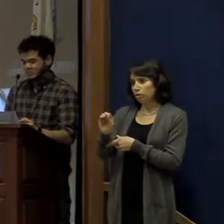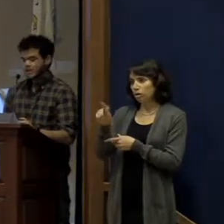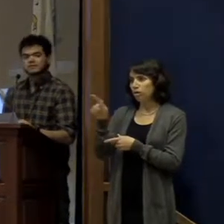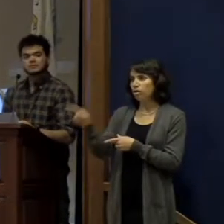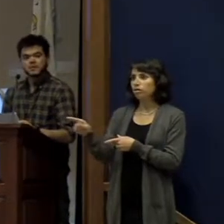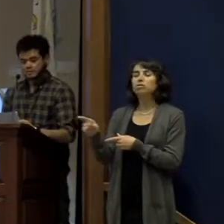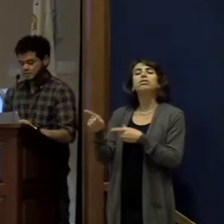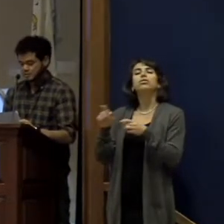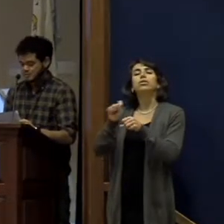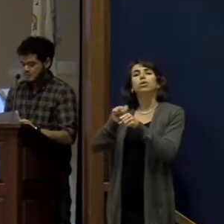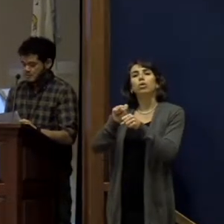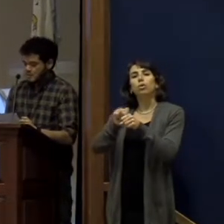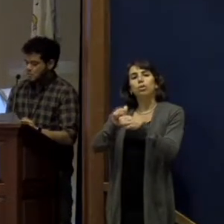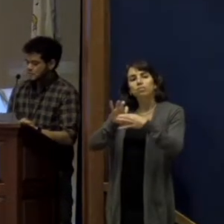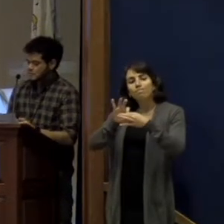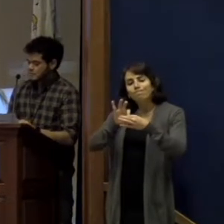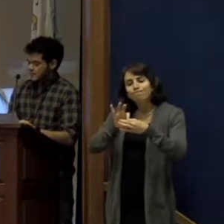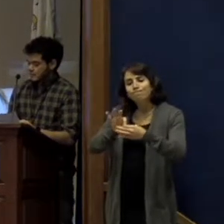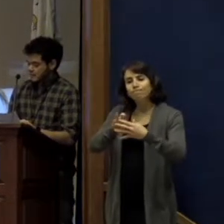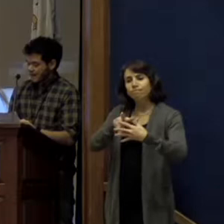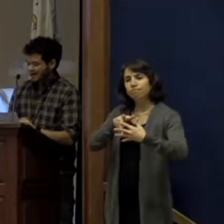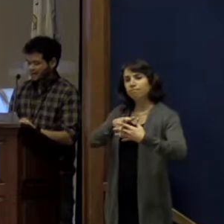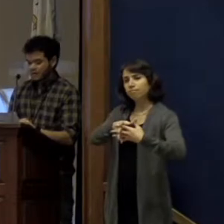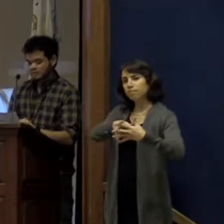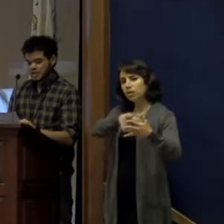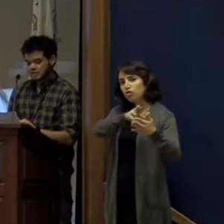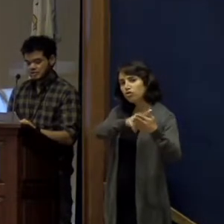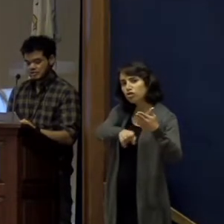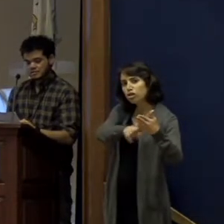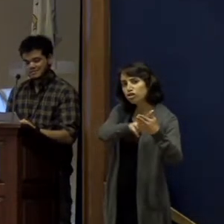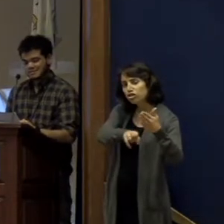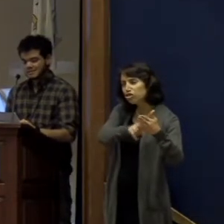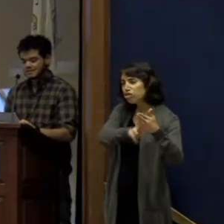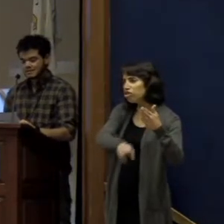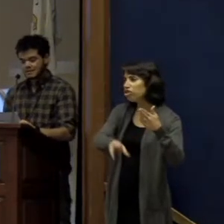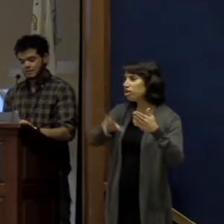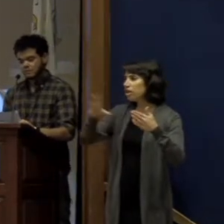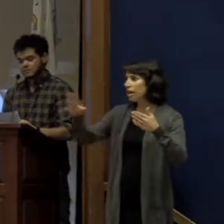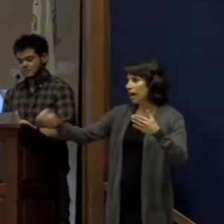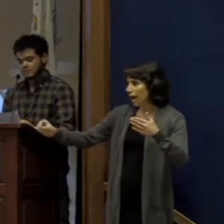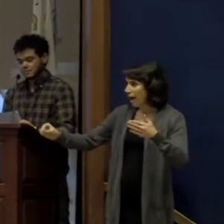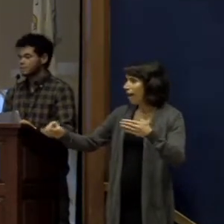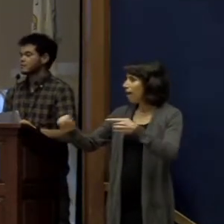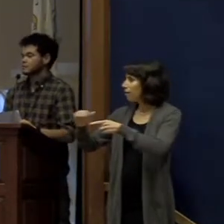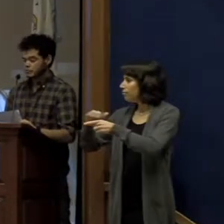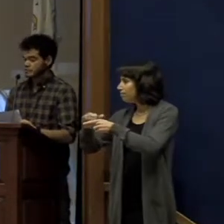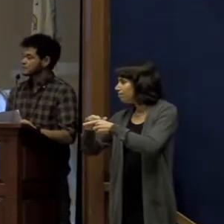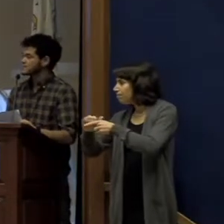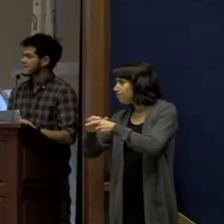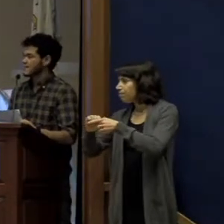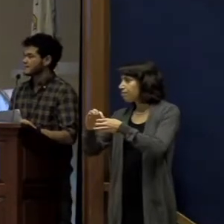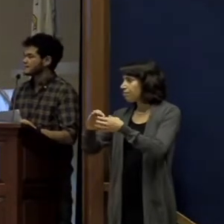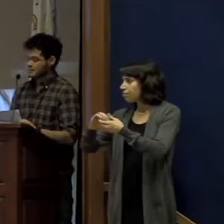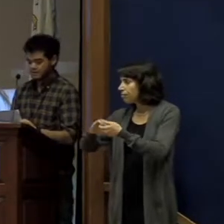and practice partnerships. Weaving together on the ground challenges, needs and wisdom within research and theory